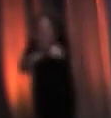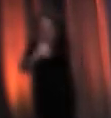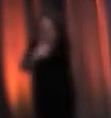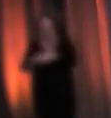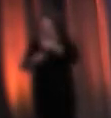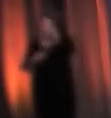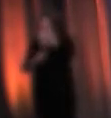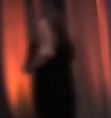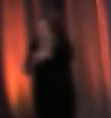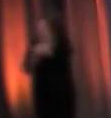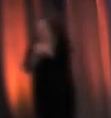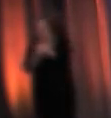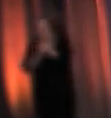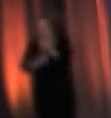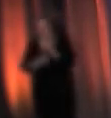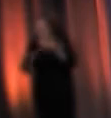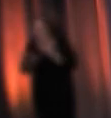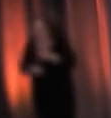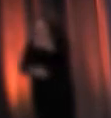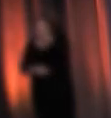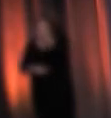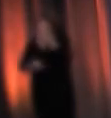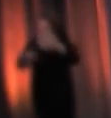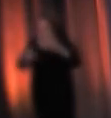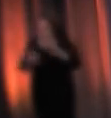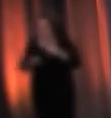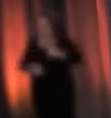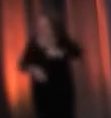deepest significance for our discussion here. Rather than